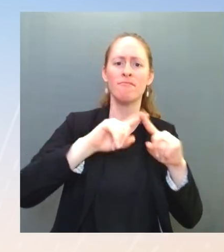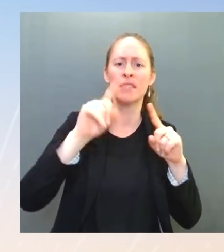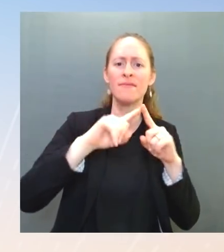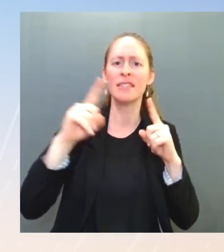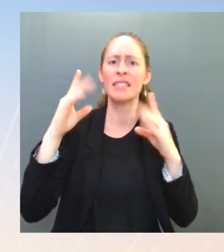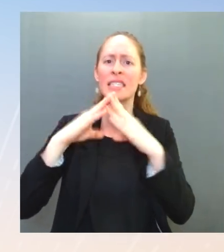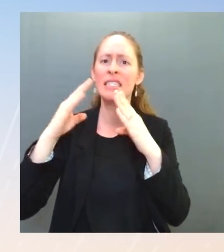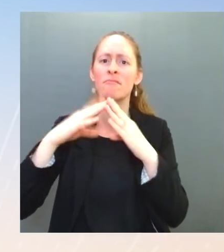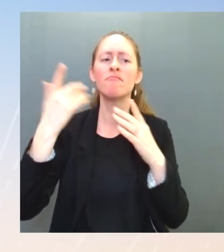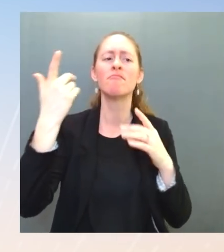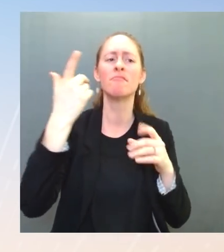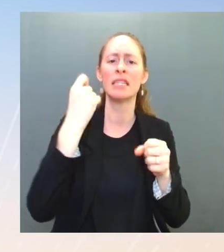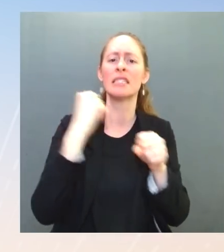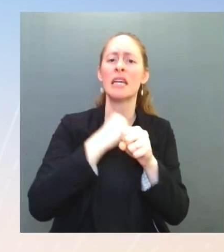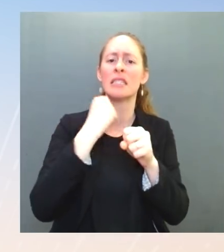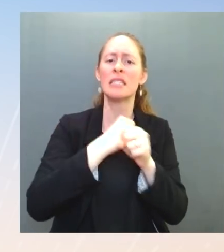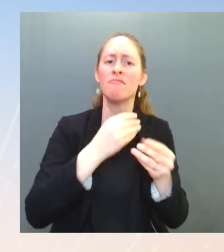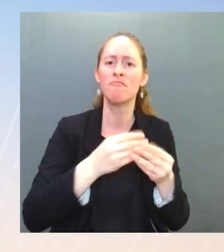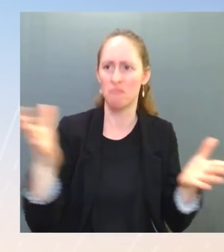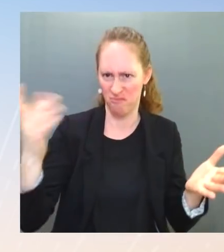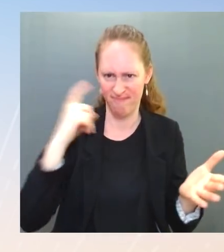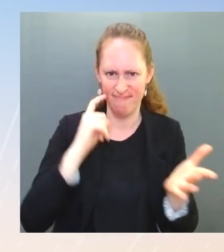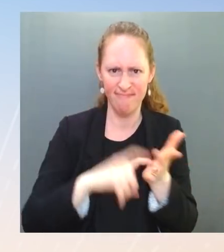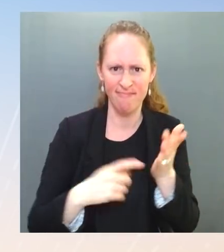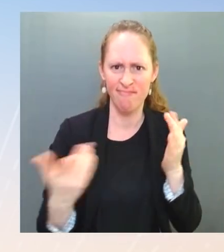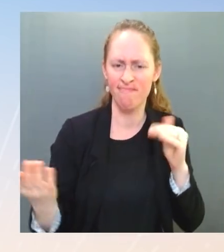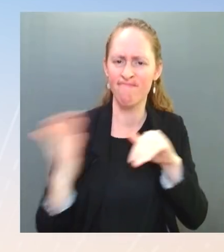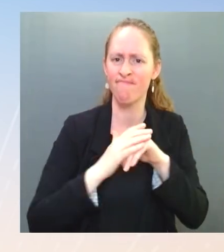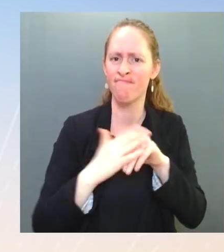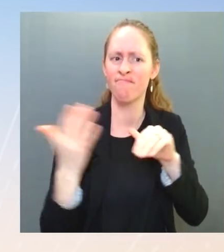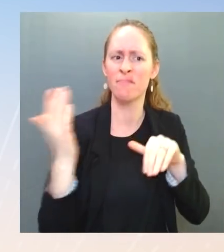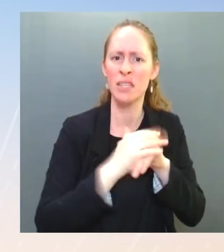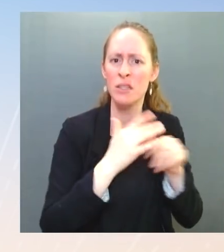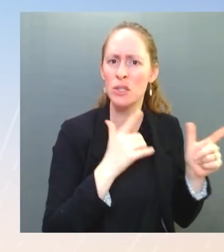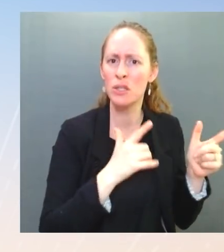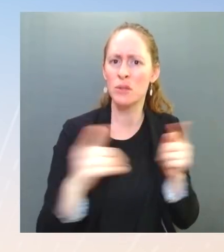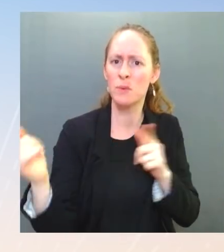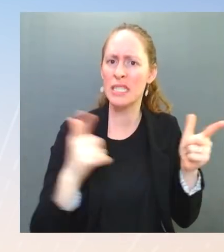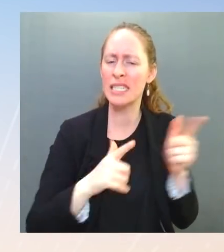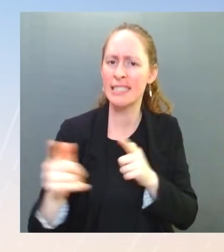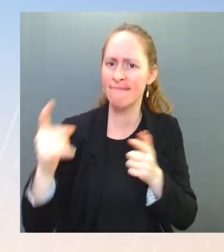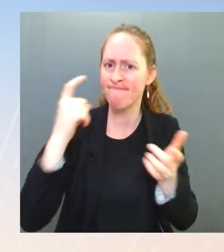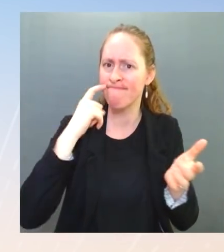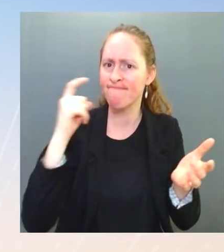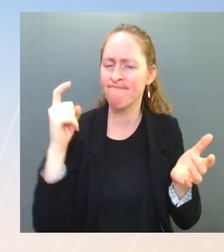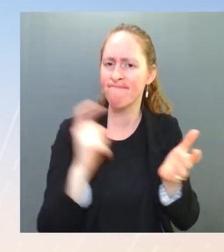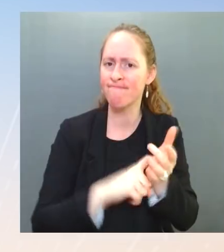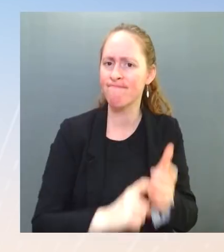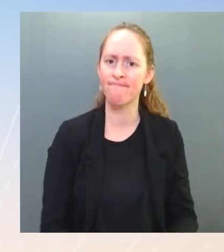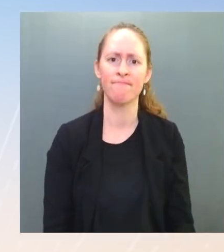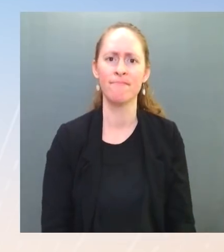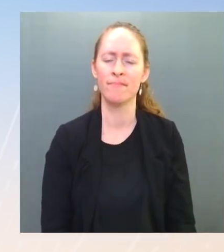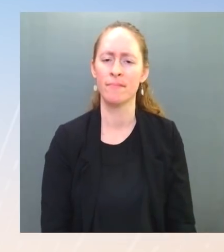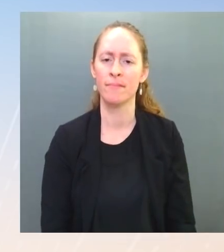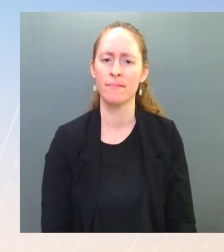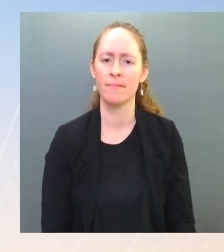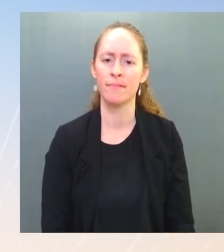stands on a push for police reform package to pass through Congress? Are those talks ongoing at all,